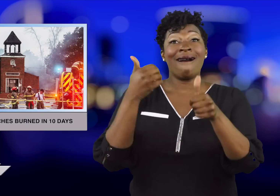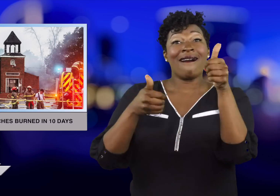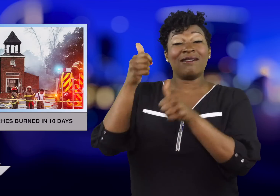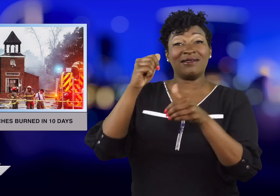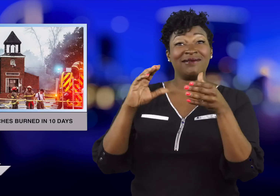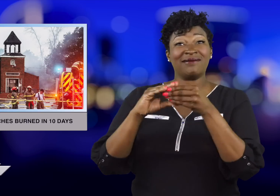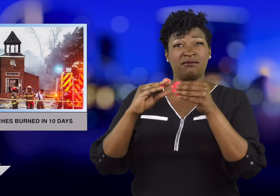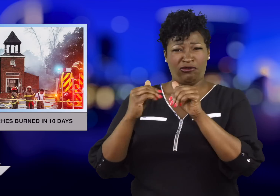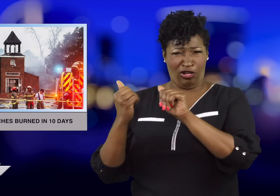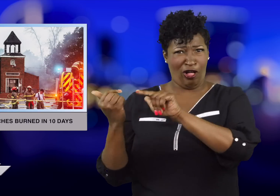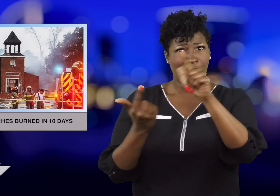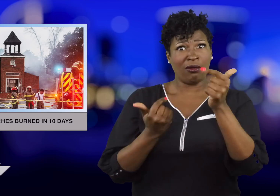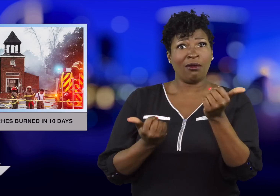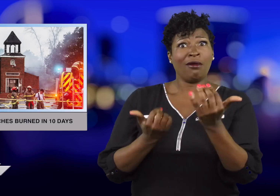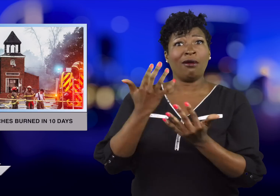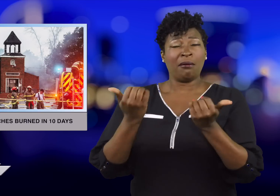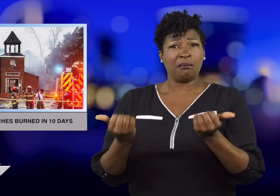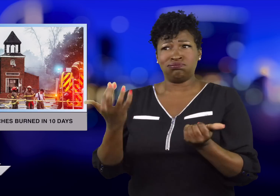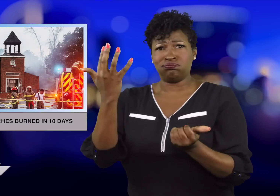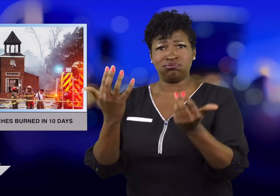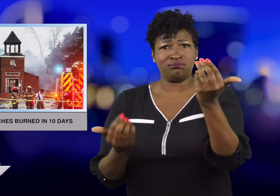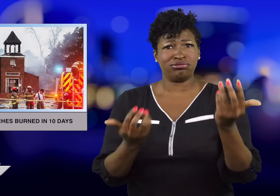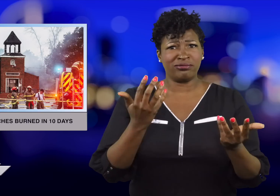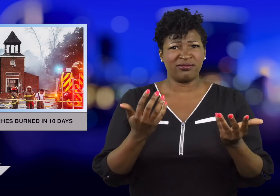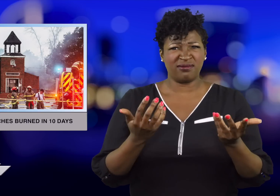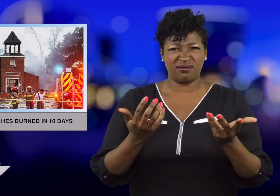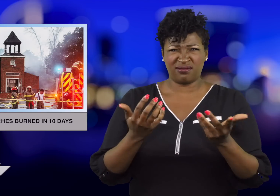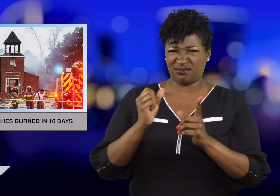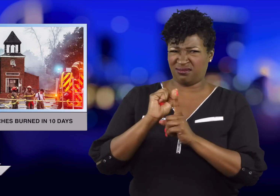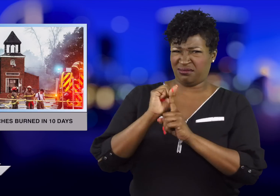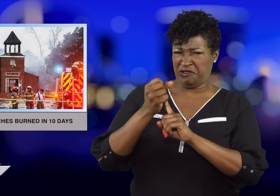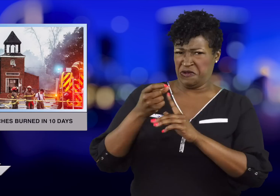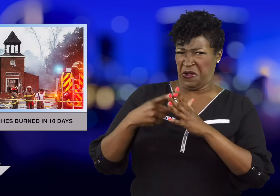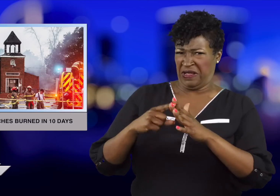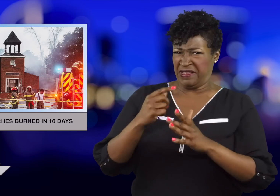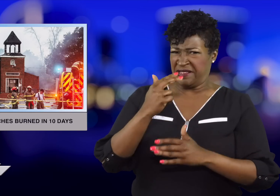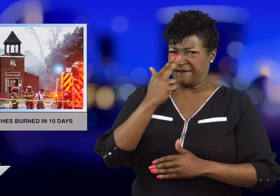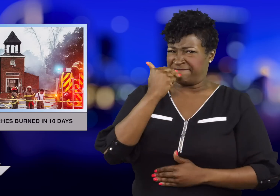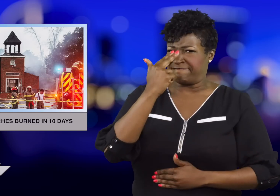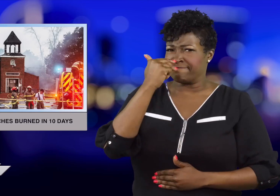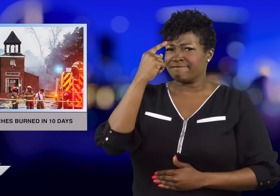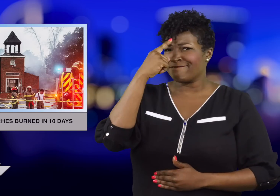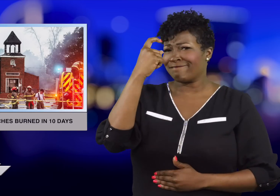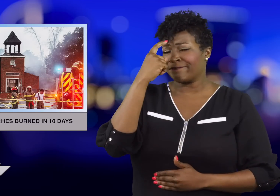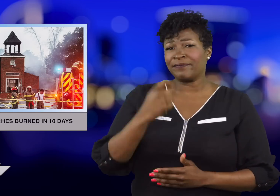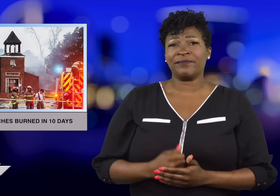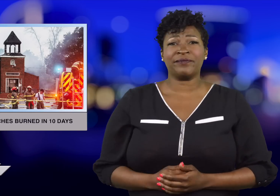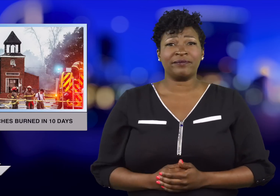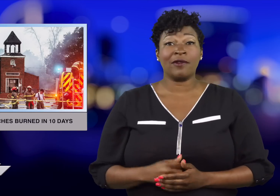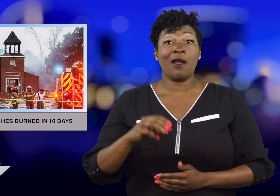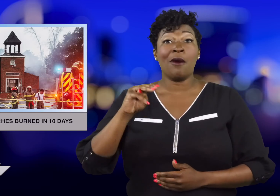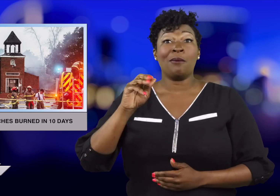Officials say all the fires have been started under suspicious circumstances.